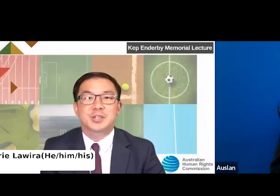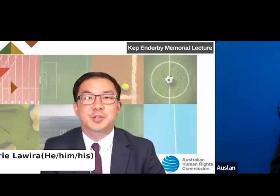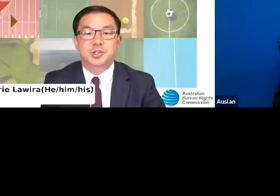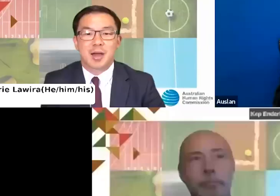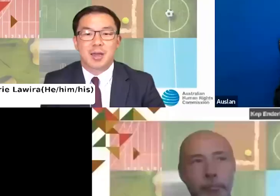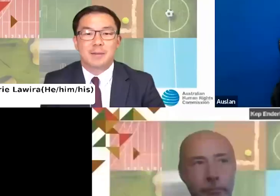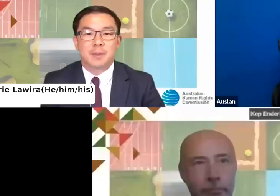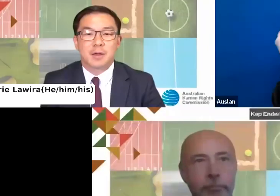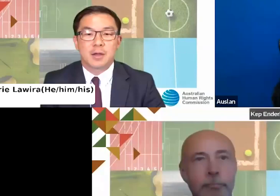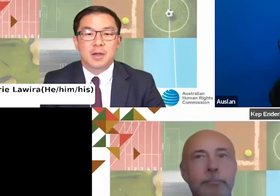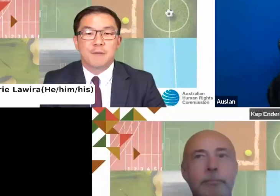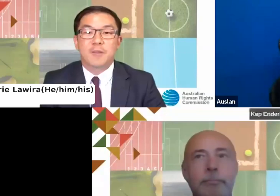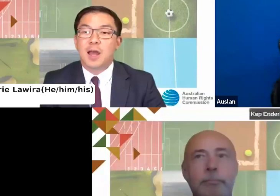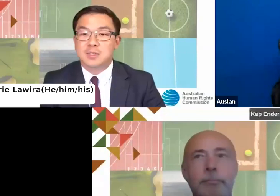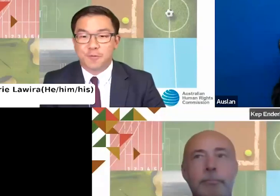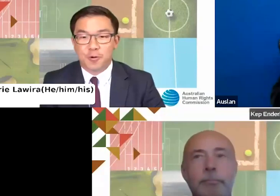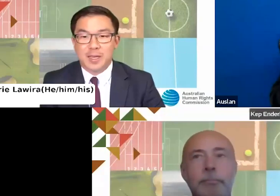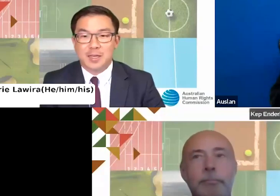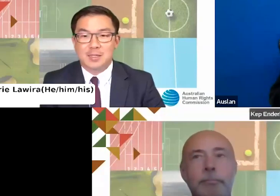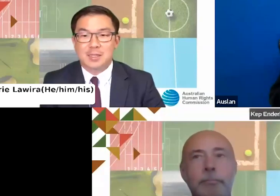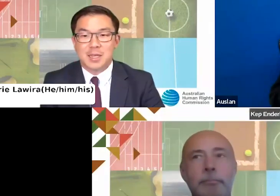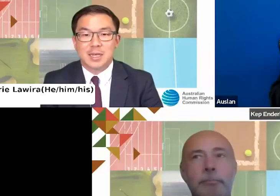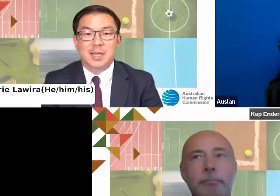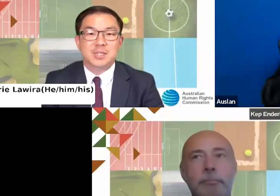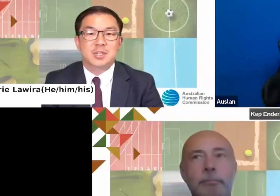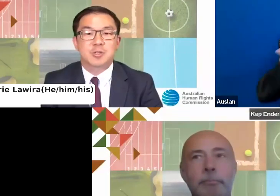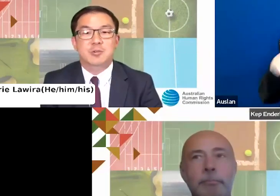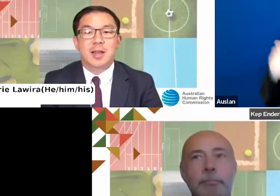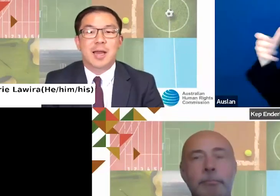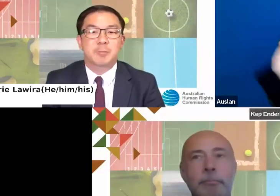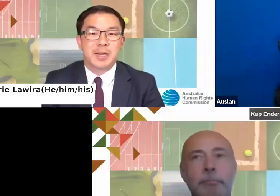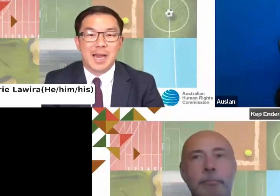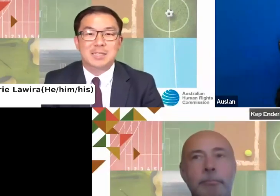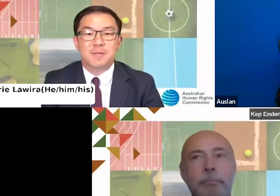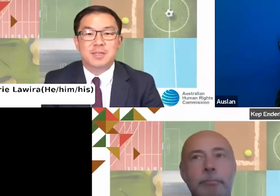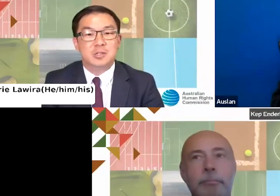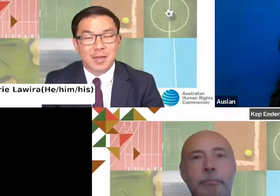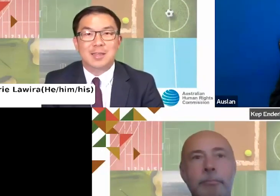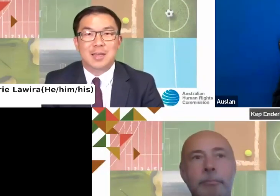to Australia for the last 40 years. The delegation to Australia has been actively strengthening